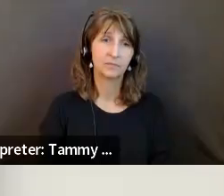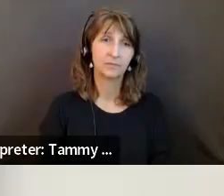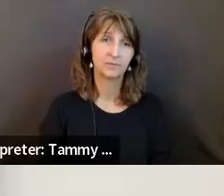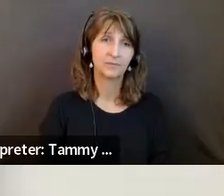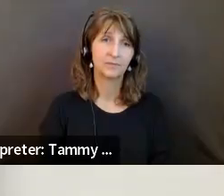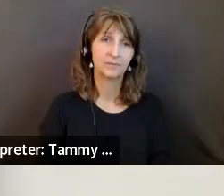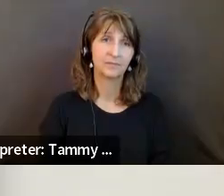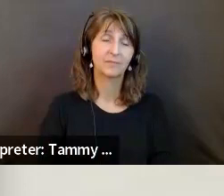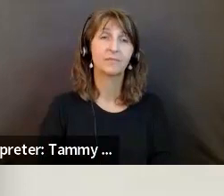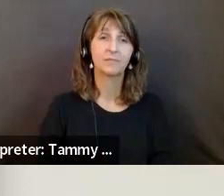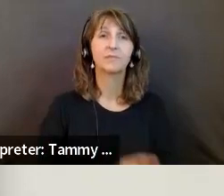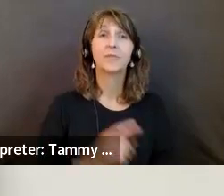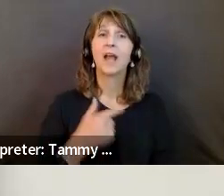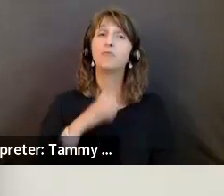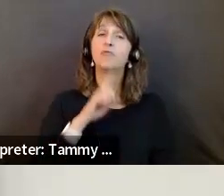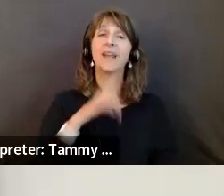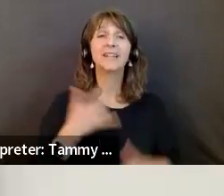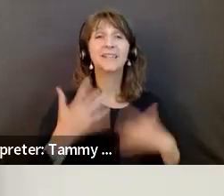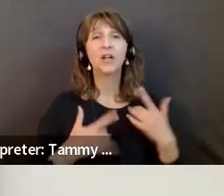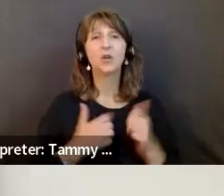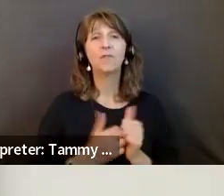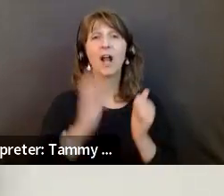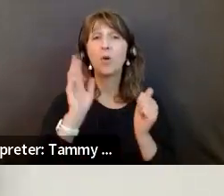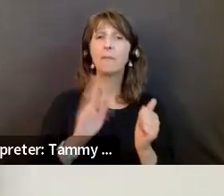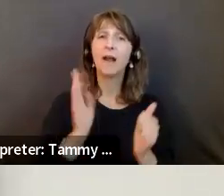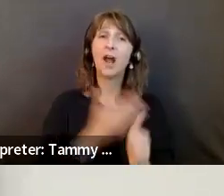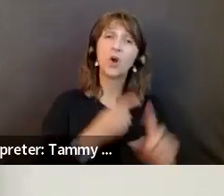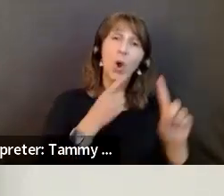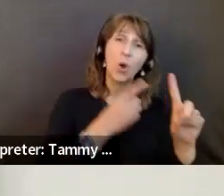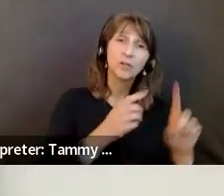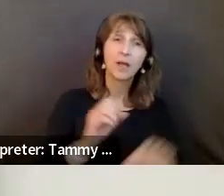Really excited. Just to follow up on our goals and our objectives.